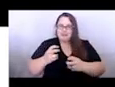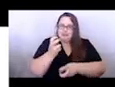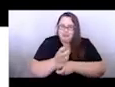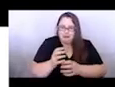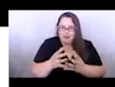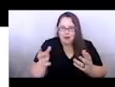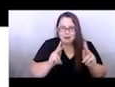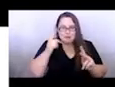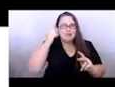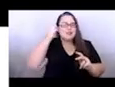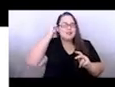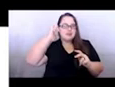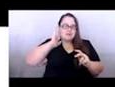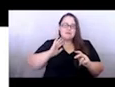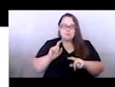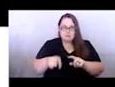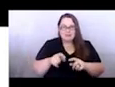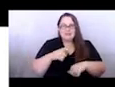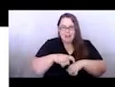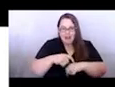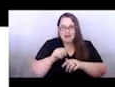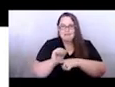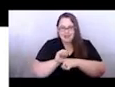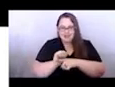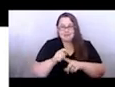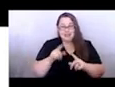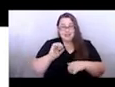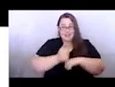So setting a time boundary may sound like I'm unable to stay late today.